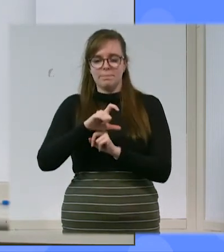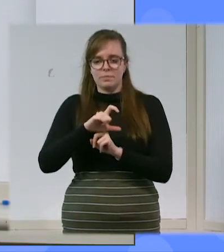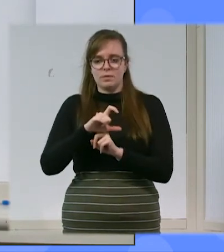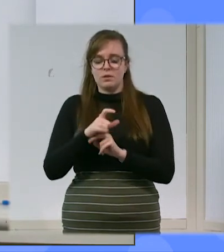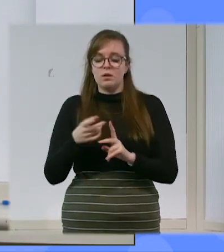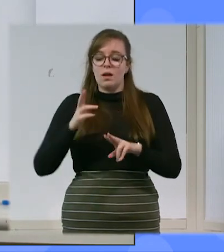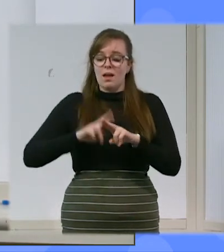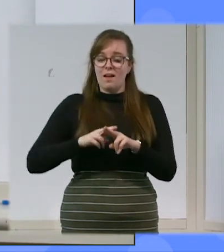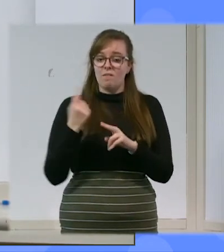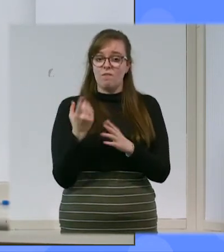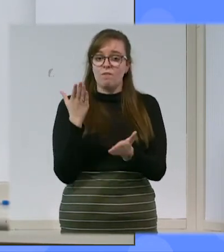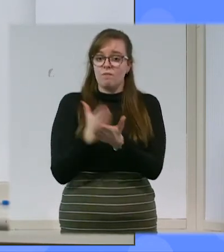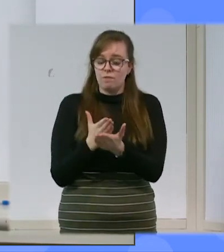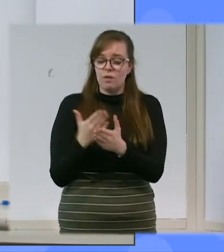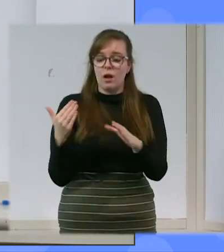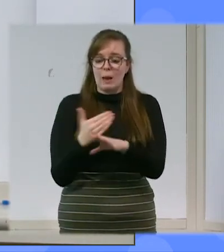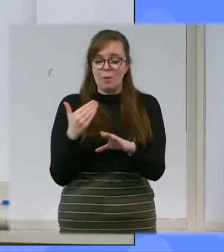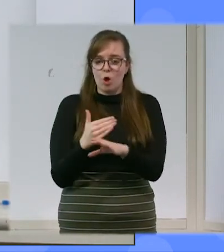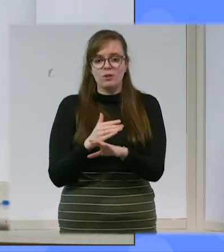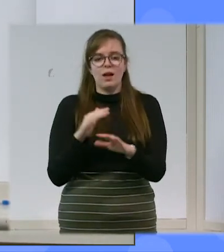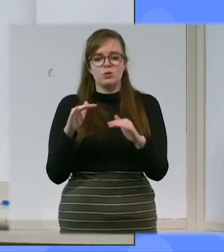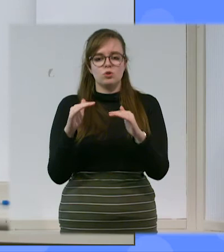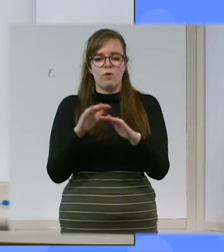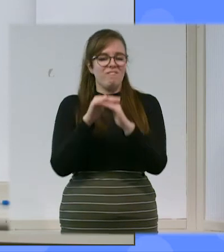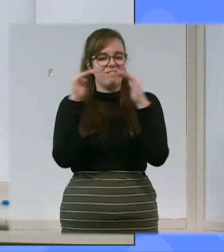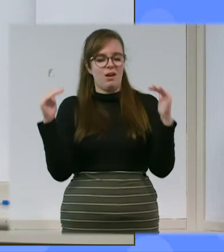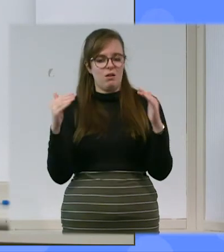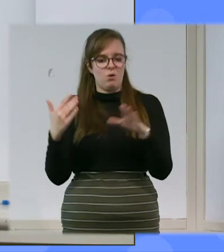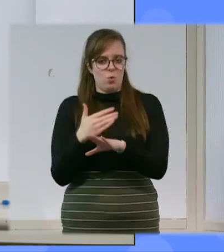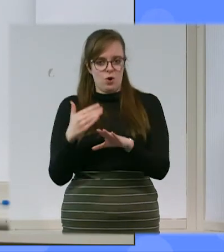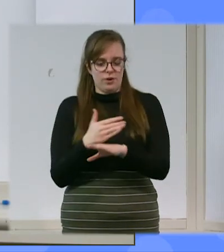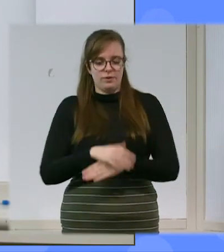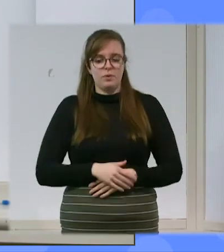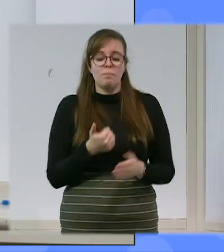employed it's not unfair work and quite often the not employed so the challenges